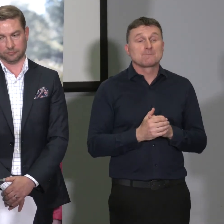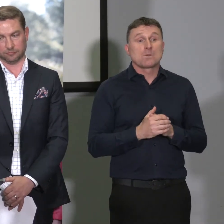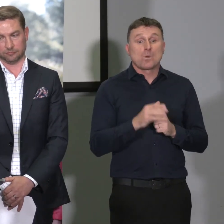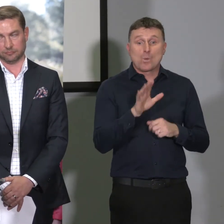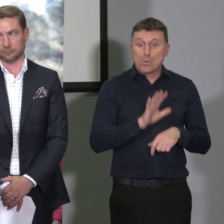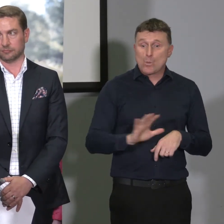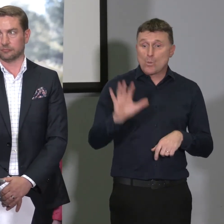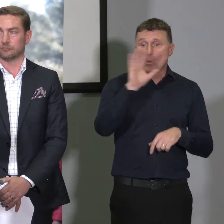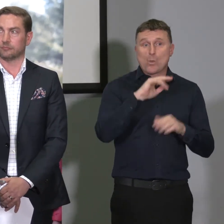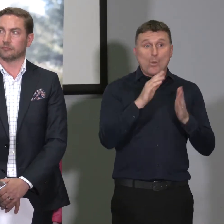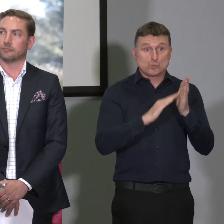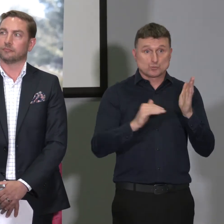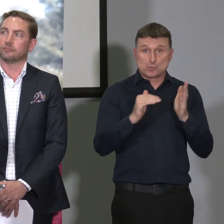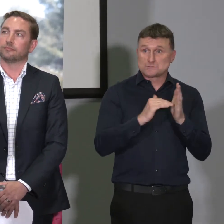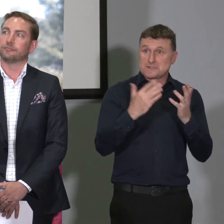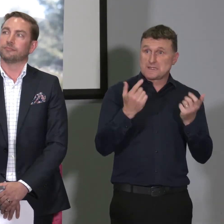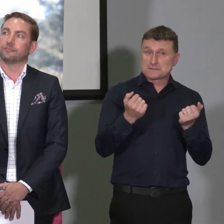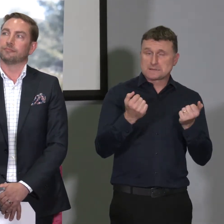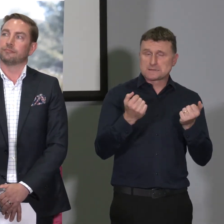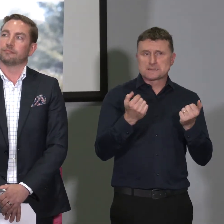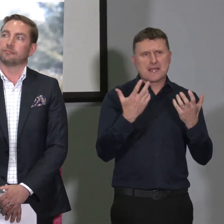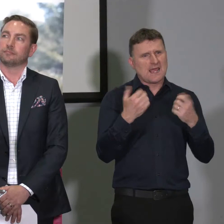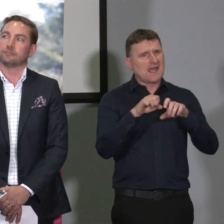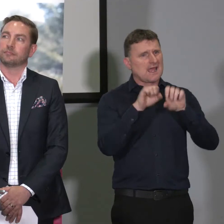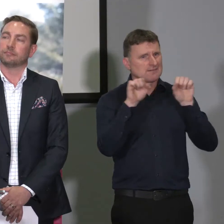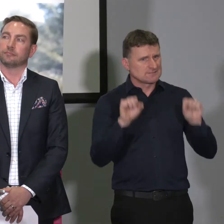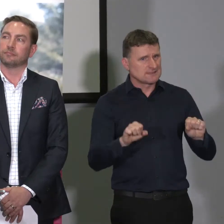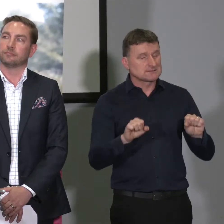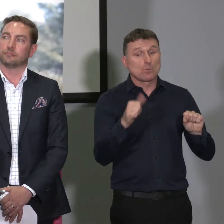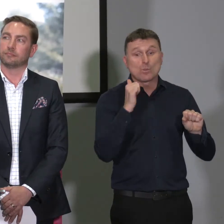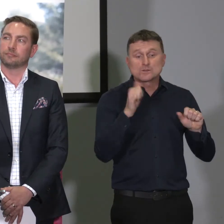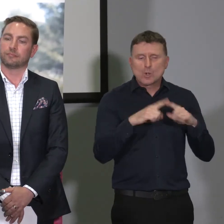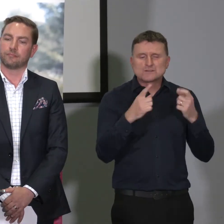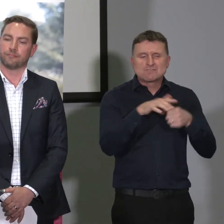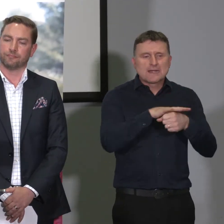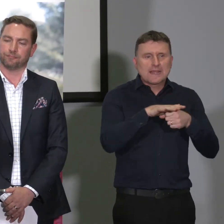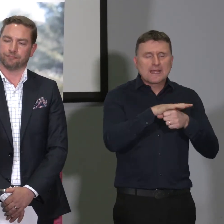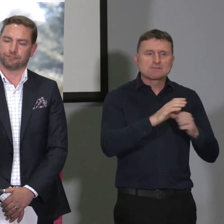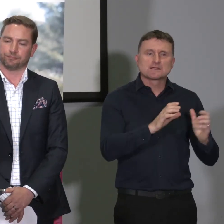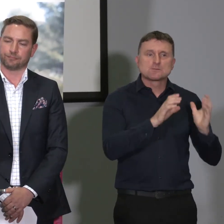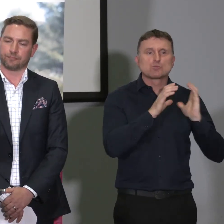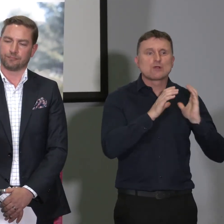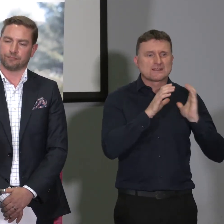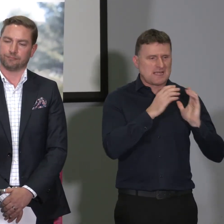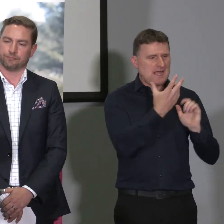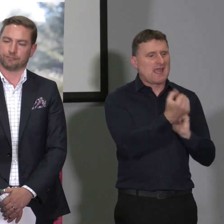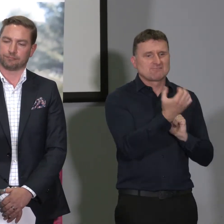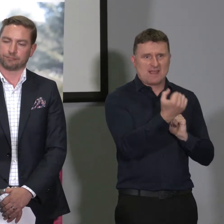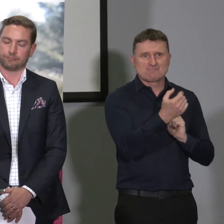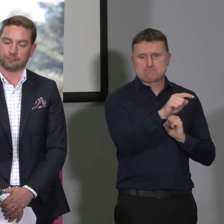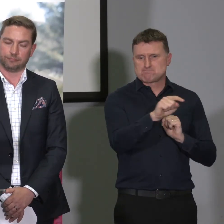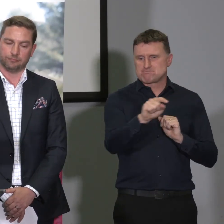colleagues around the country about whether more needs to be done to ease the pressure on the ED cubic >> One of the things now about the national system as we have some greater national visibility about the pressures across the system. That